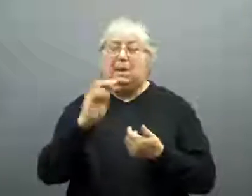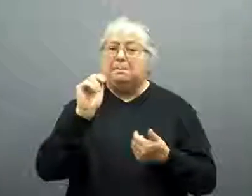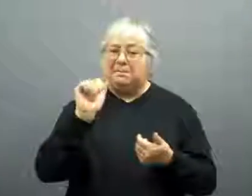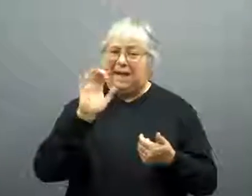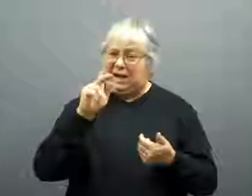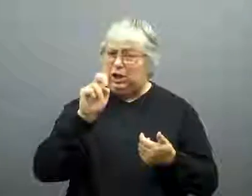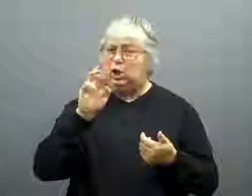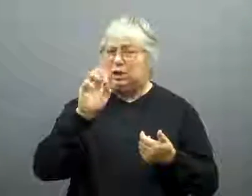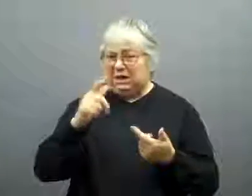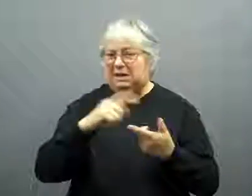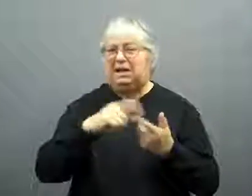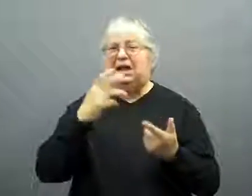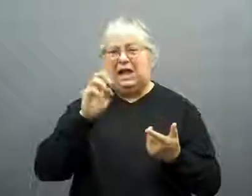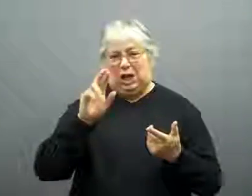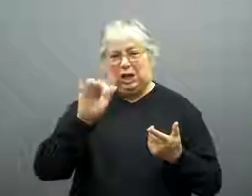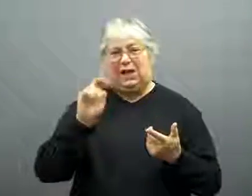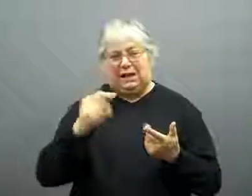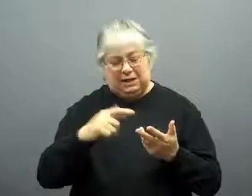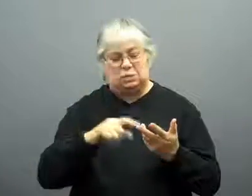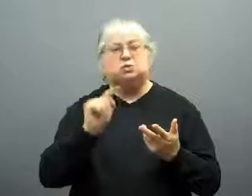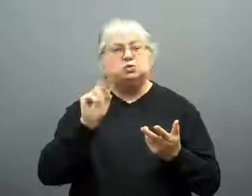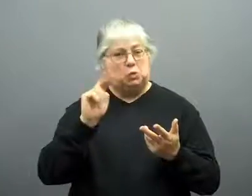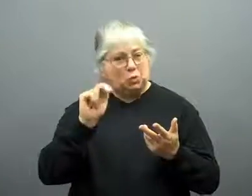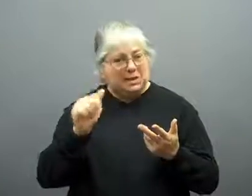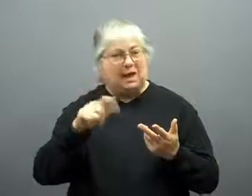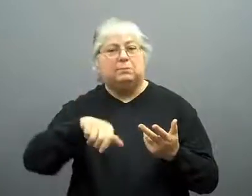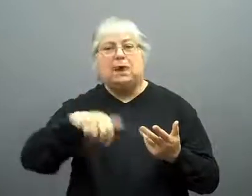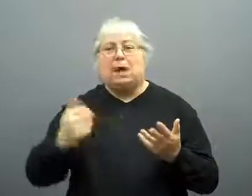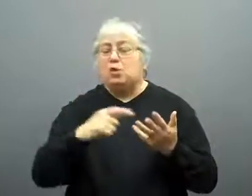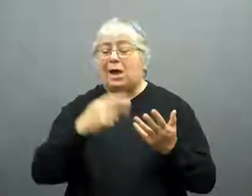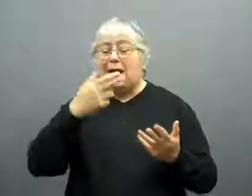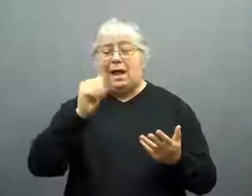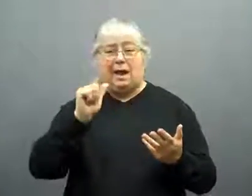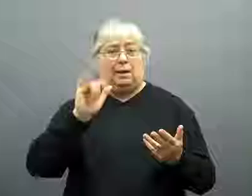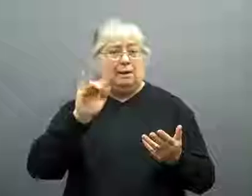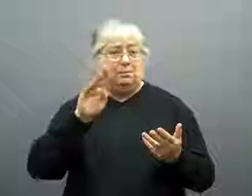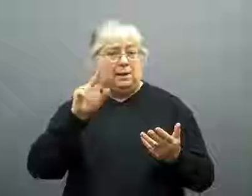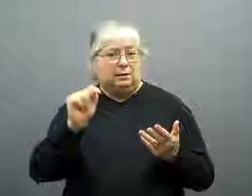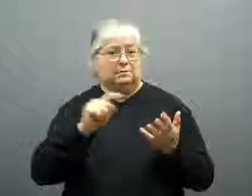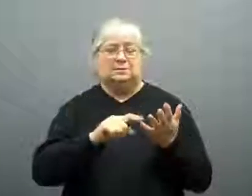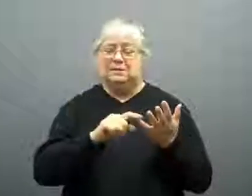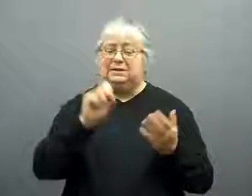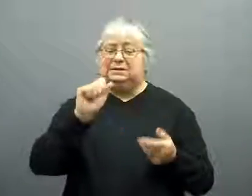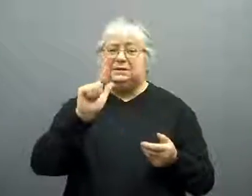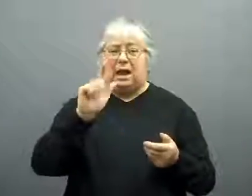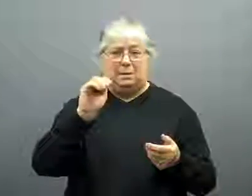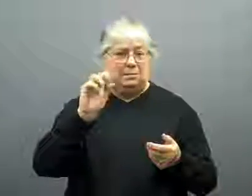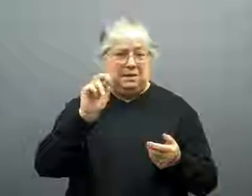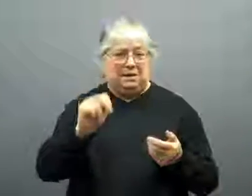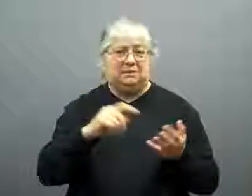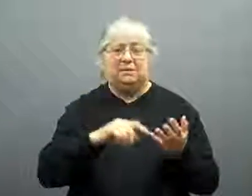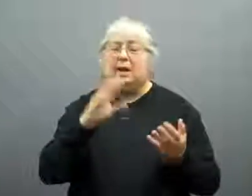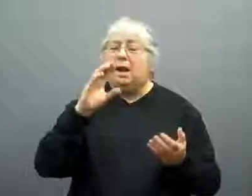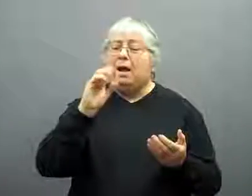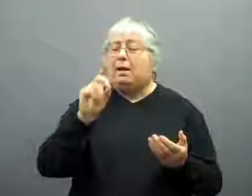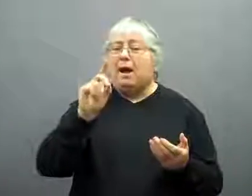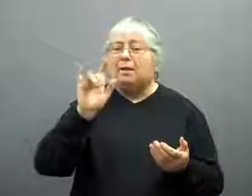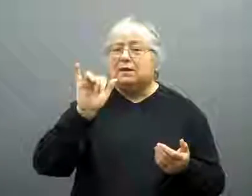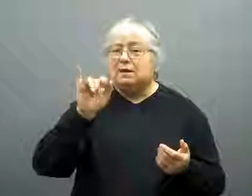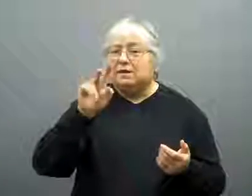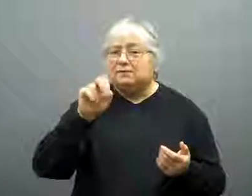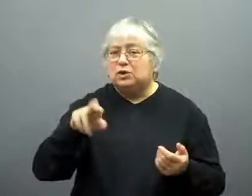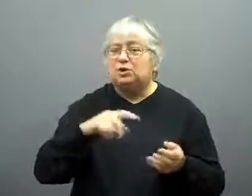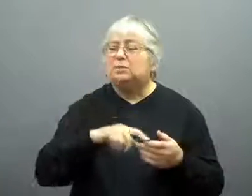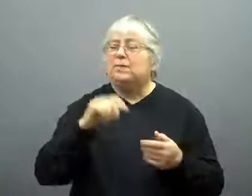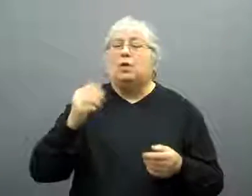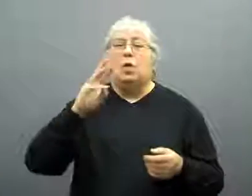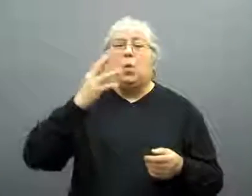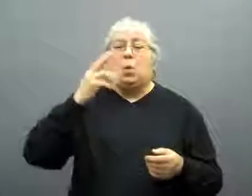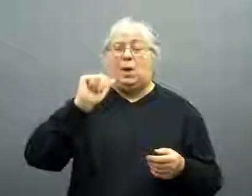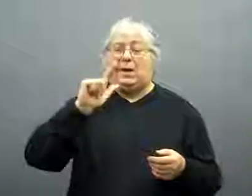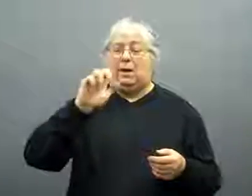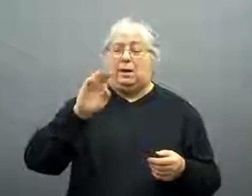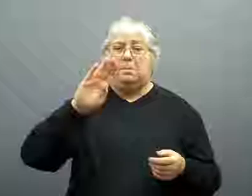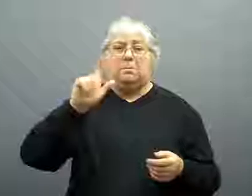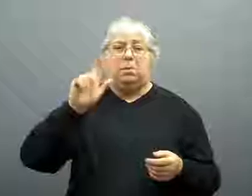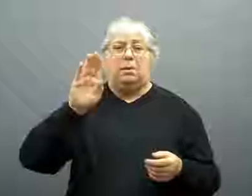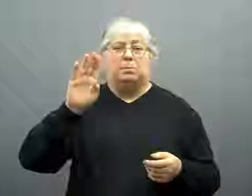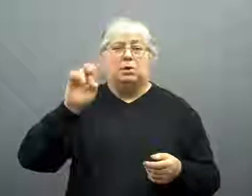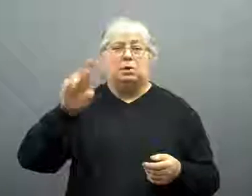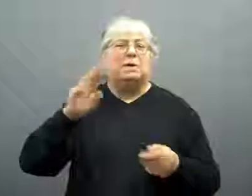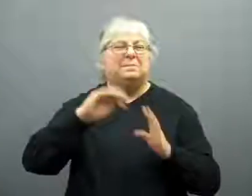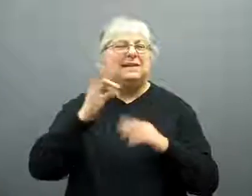Used are mackerel, herring, tuna, halibut, salmon, cod liver,